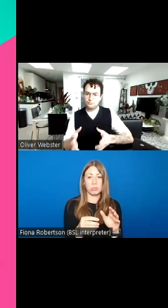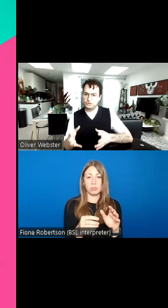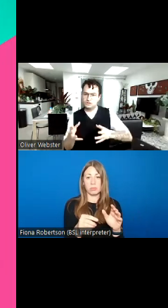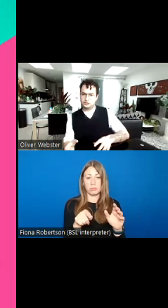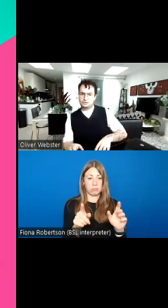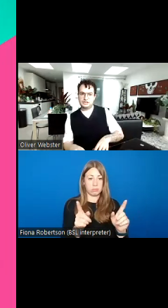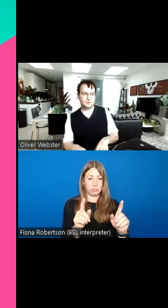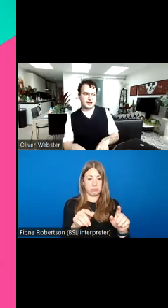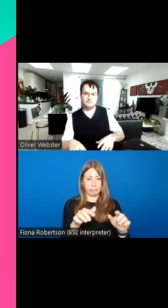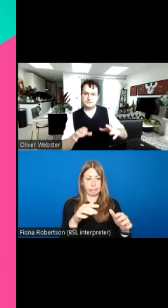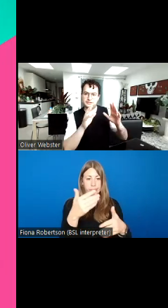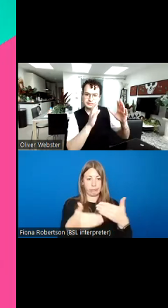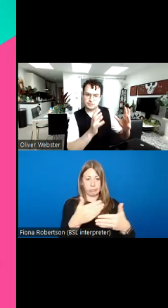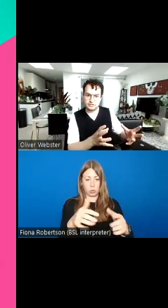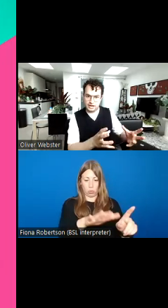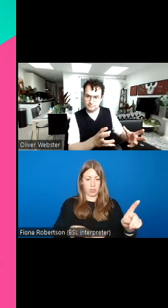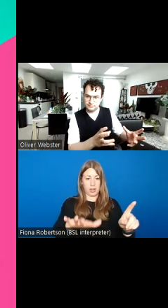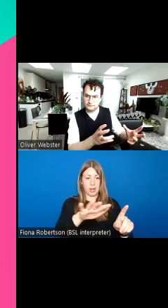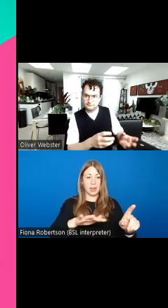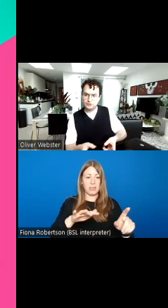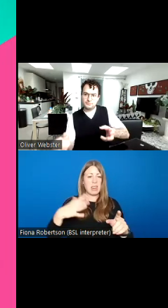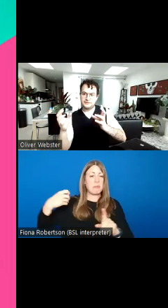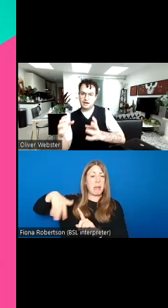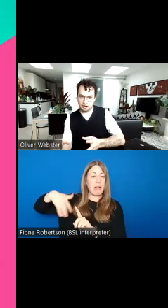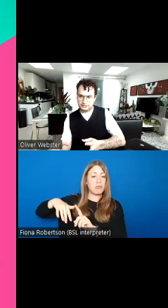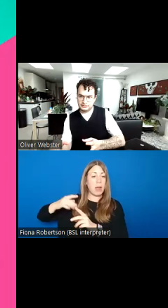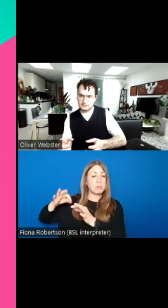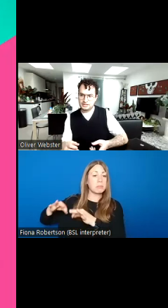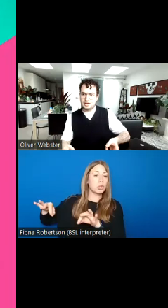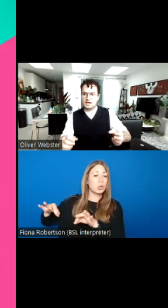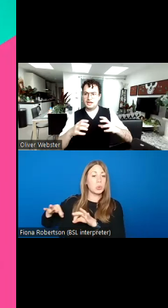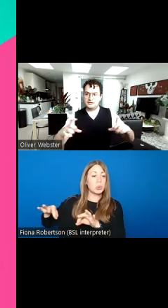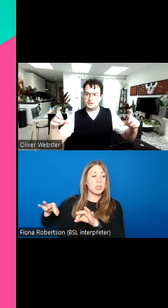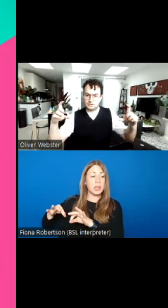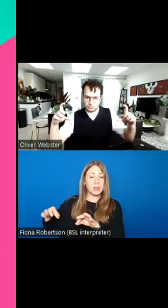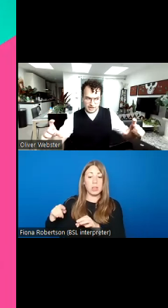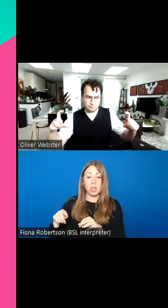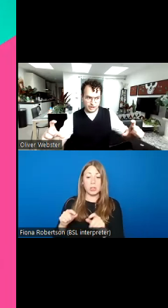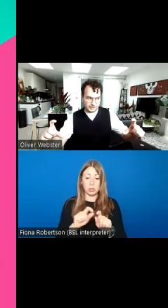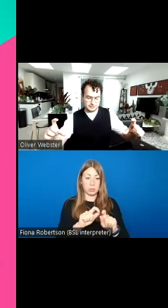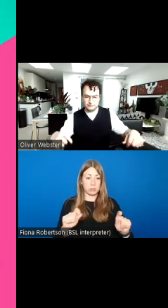then what you do is you have the song name followed by the artist in square brackets.